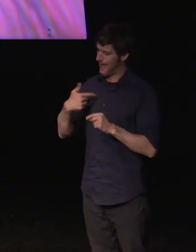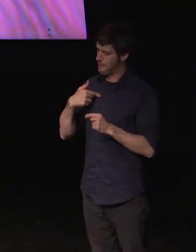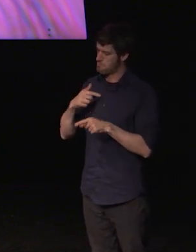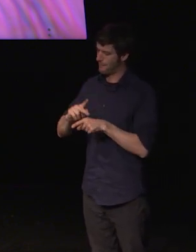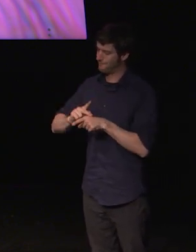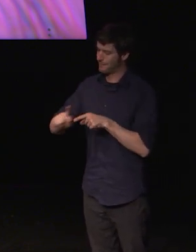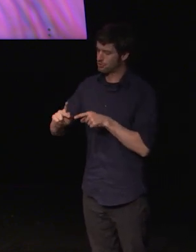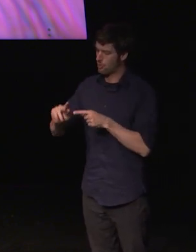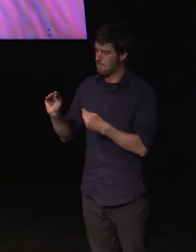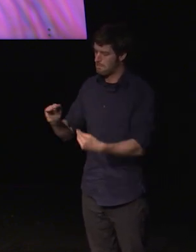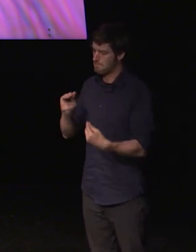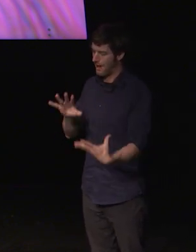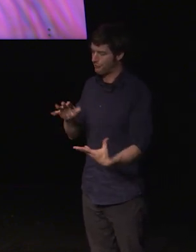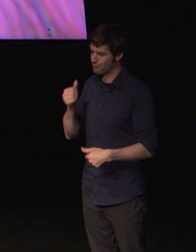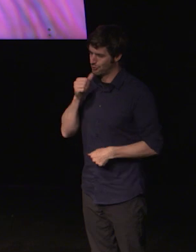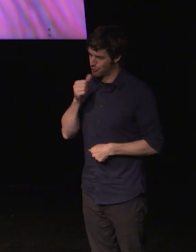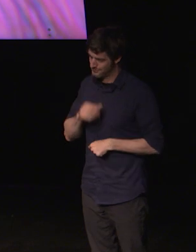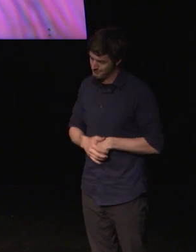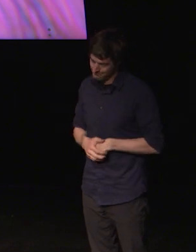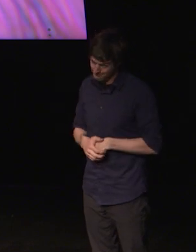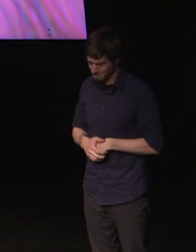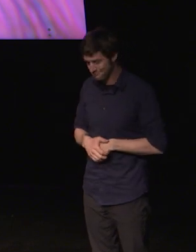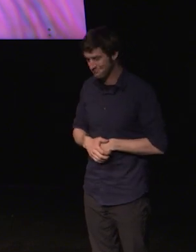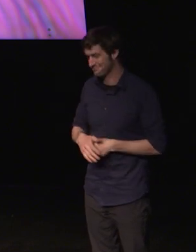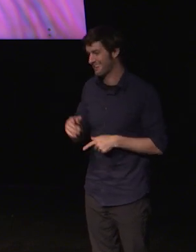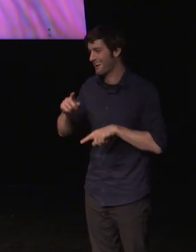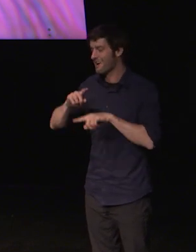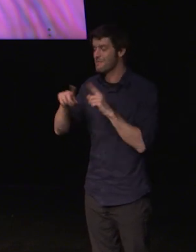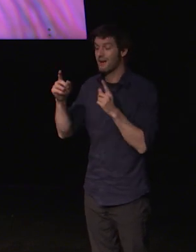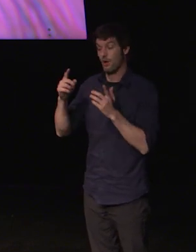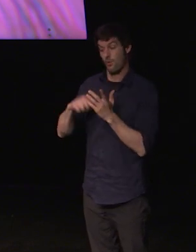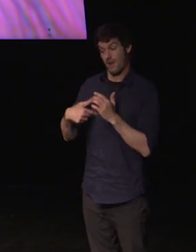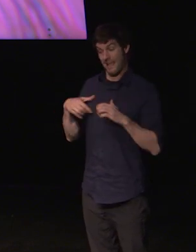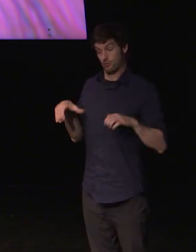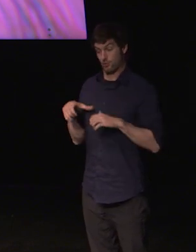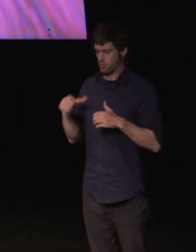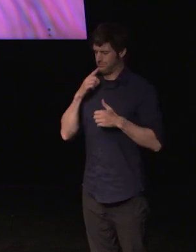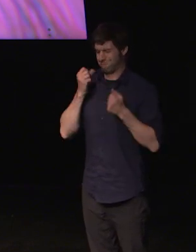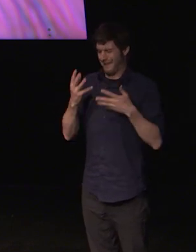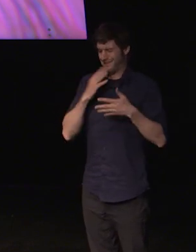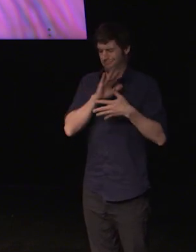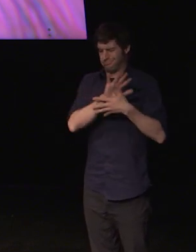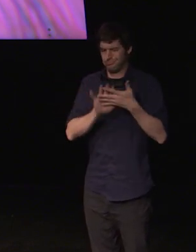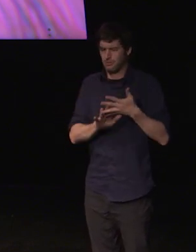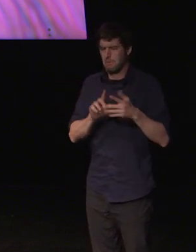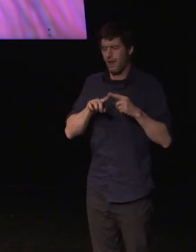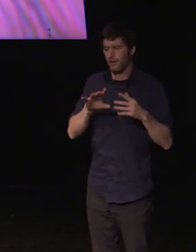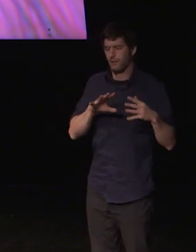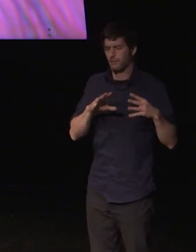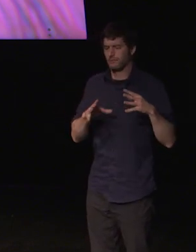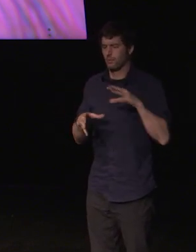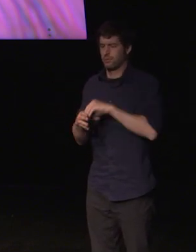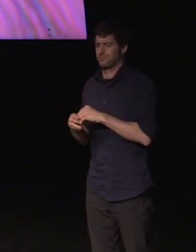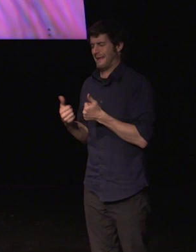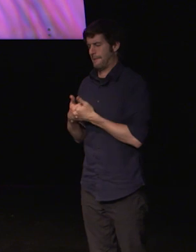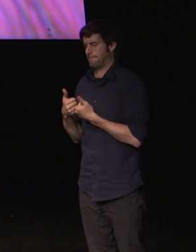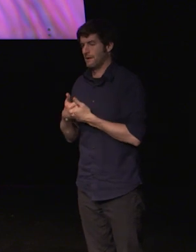And actually what I do is a lot of different things but they all kind of tie back into games. I'm a freelance artist and illustrator in Brooklyn, New York.